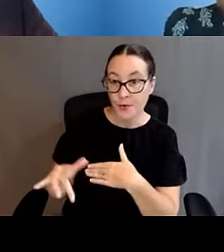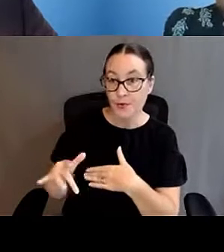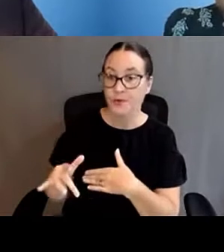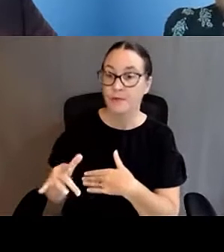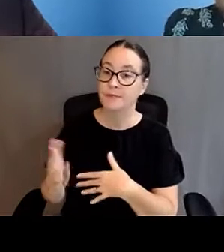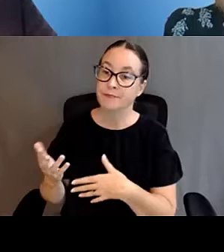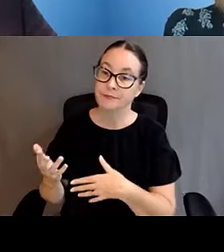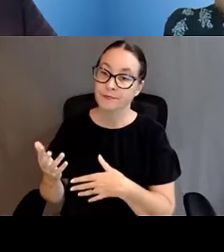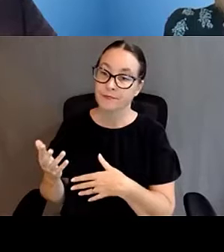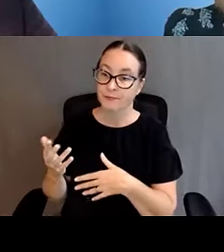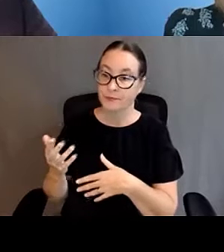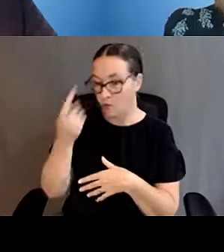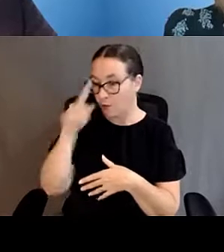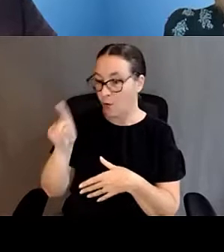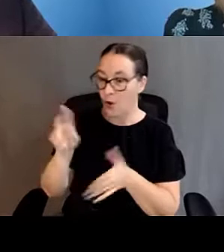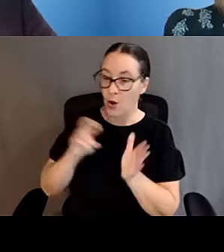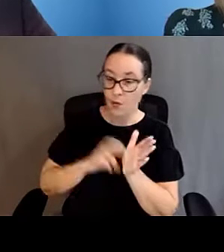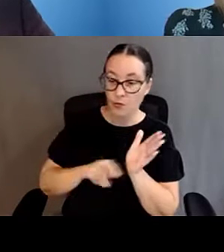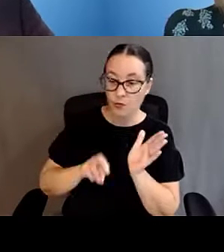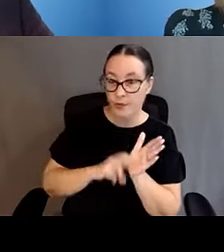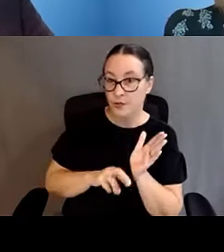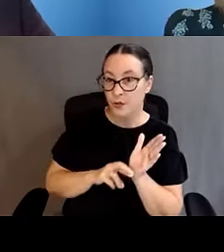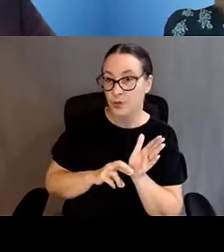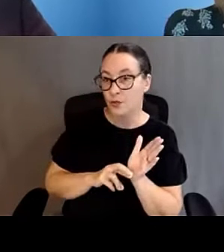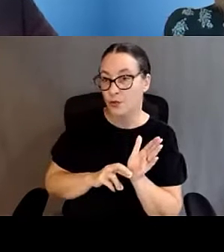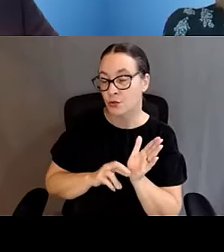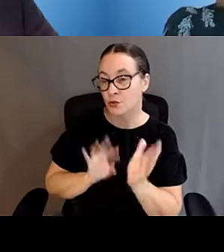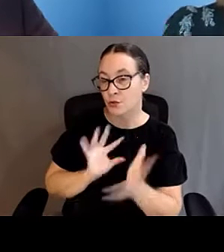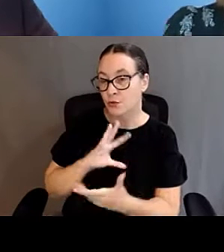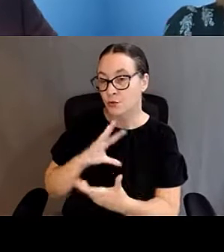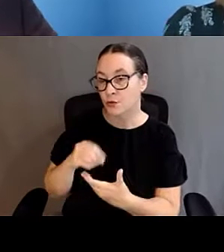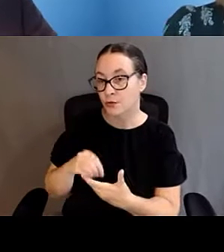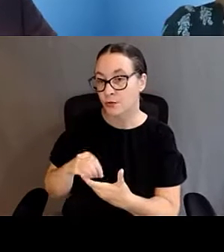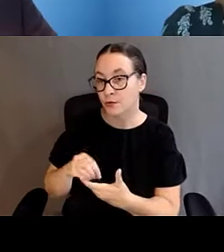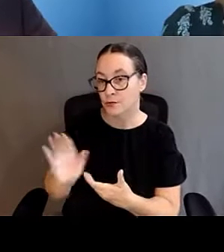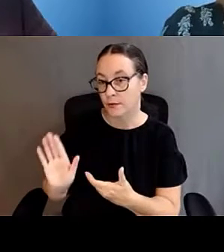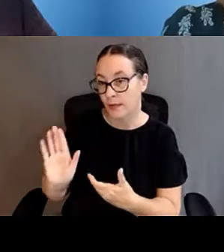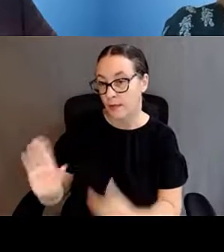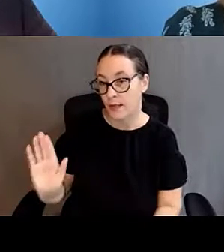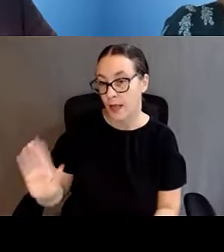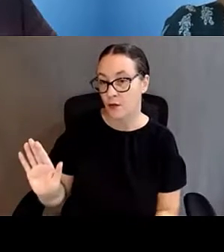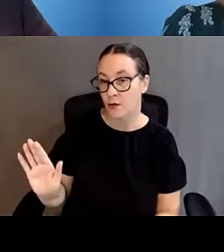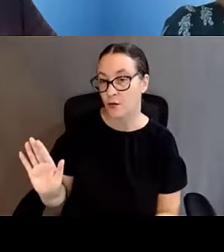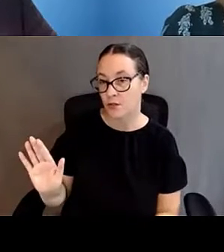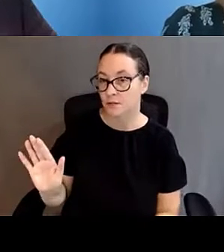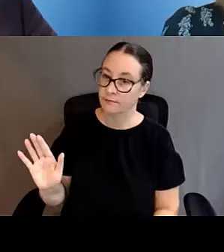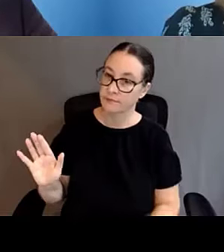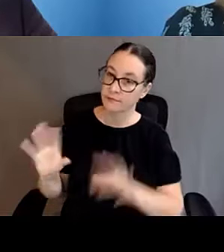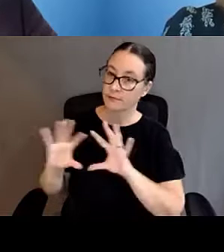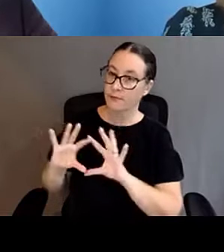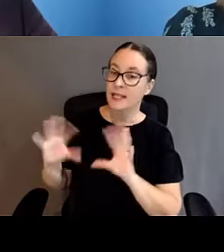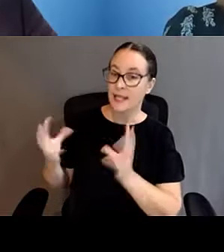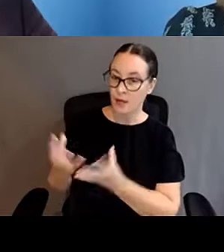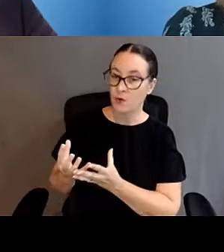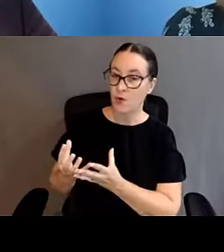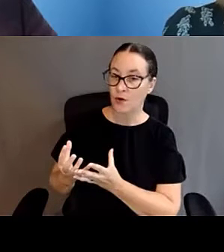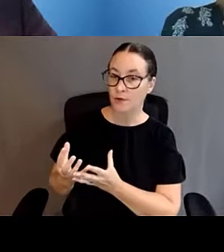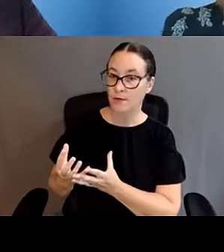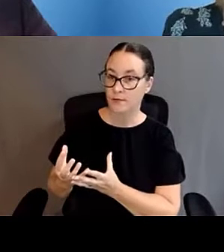that might fall within their category that would also be subject to the Data Management